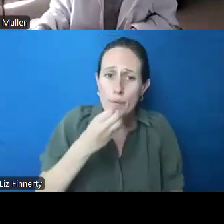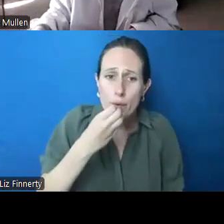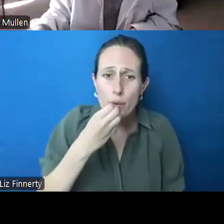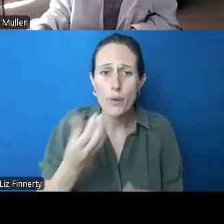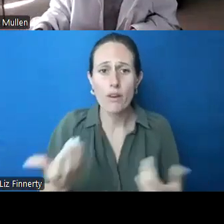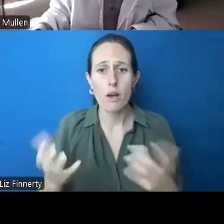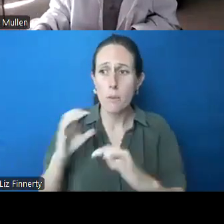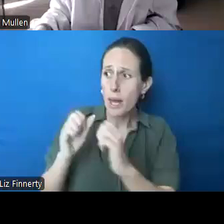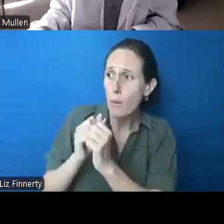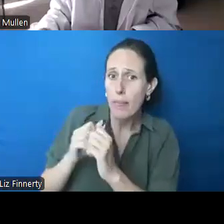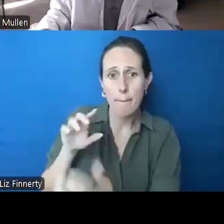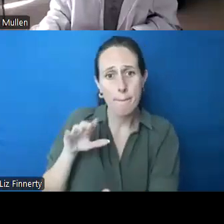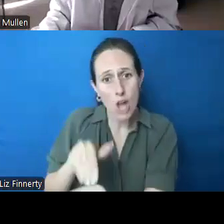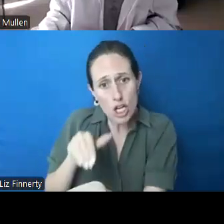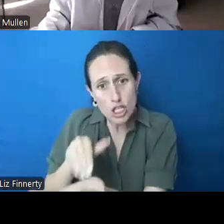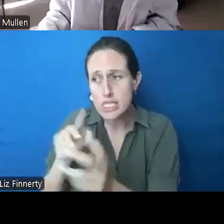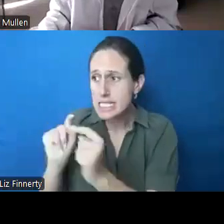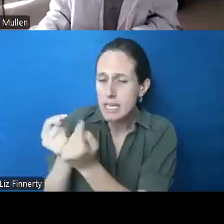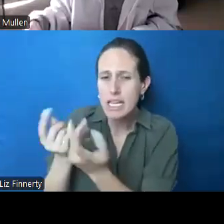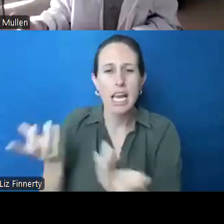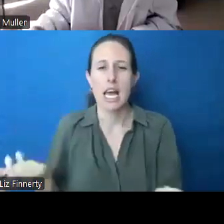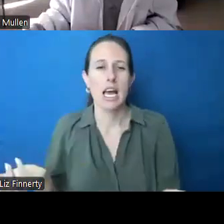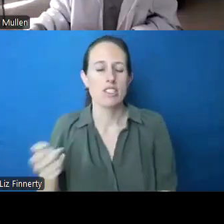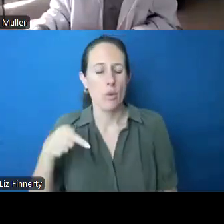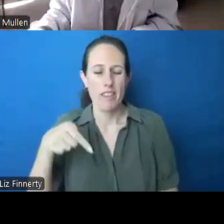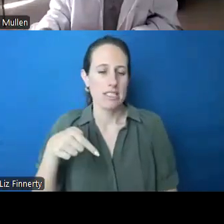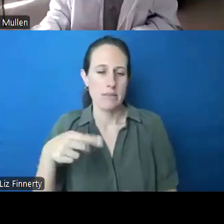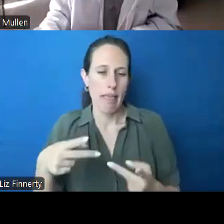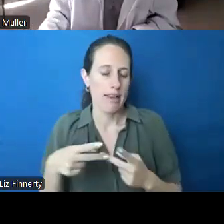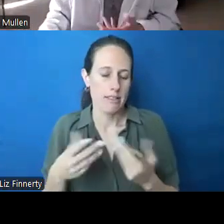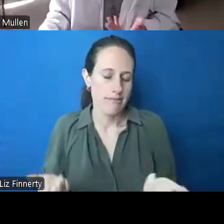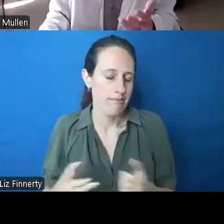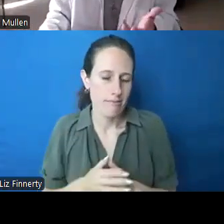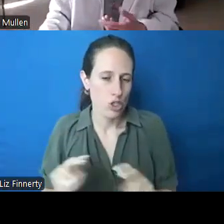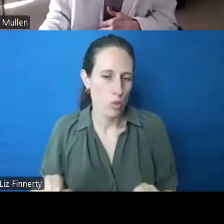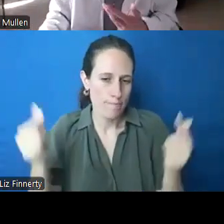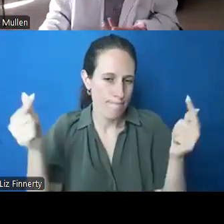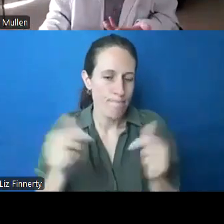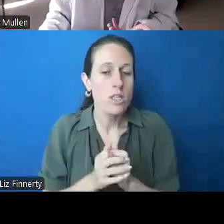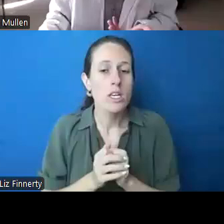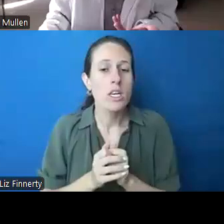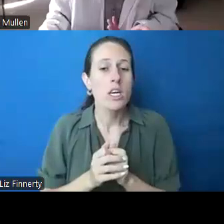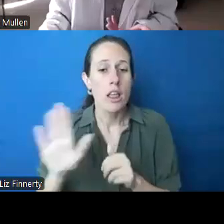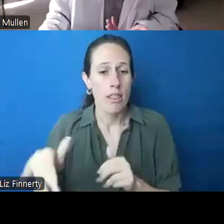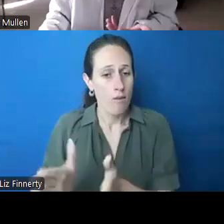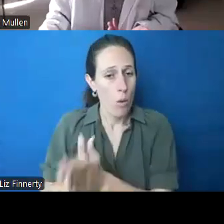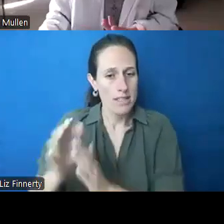forth. So it really is restricting me in my life, and it was denied, so I signed up for the MOD's reasonable